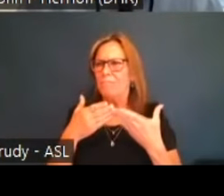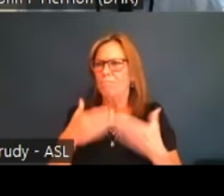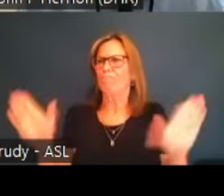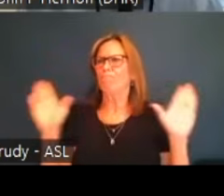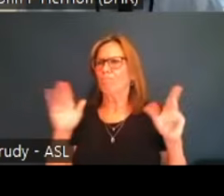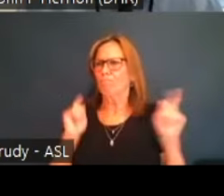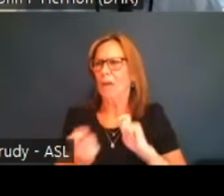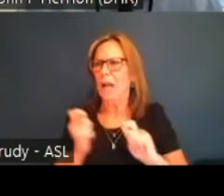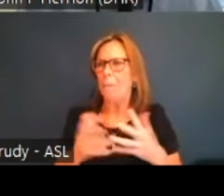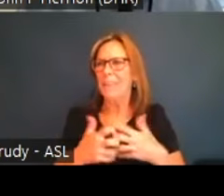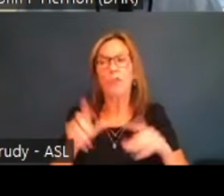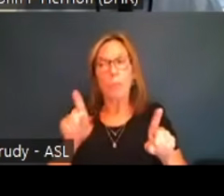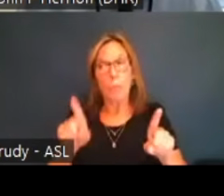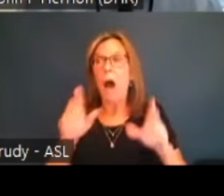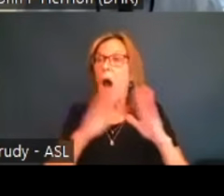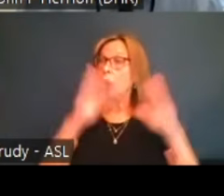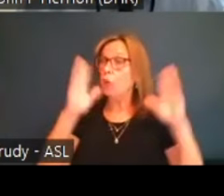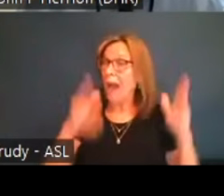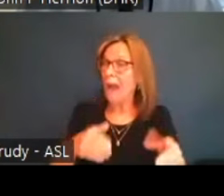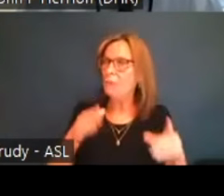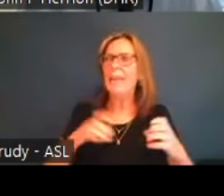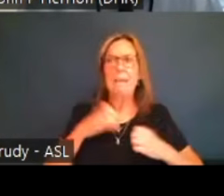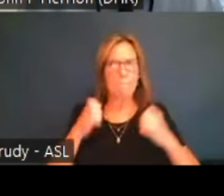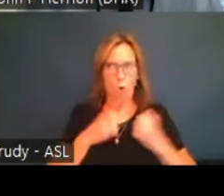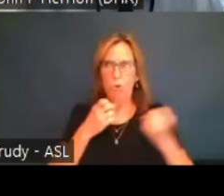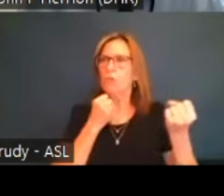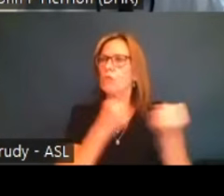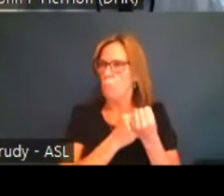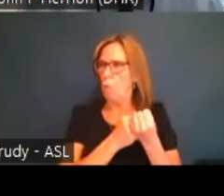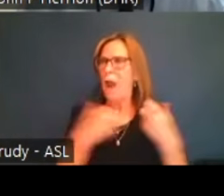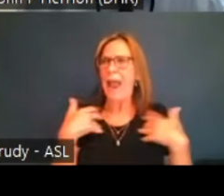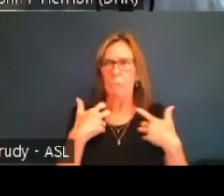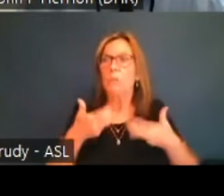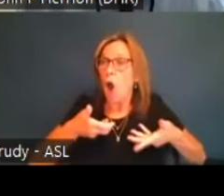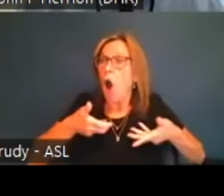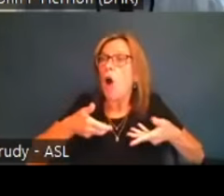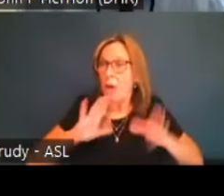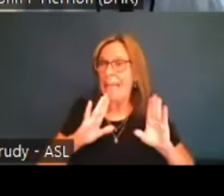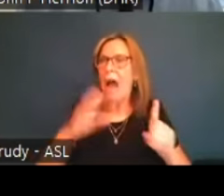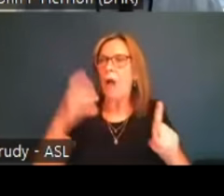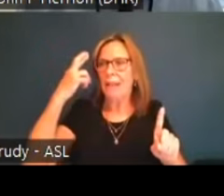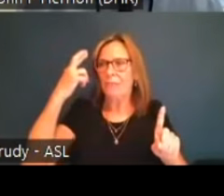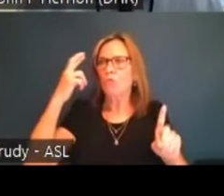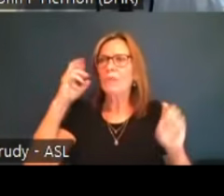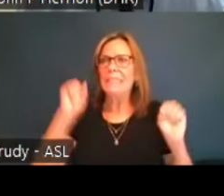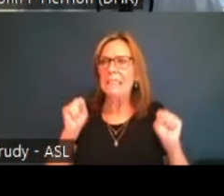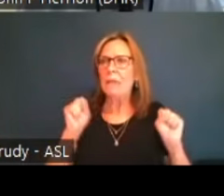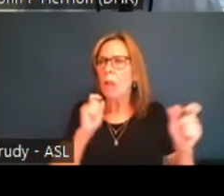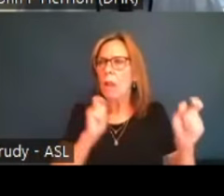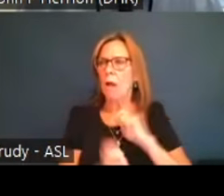with a disability, Somebody who has de pression and is seeing a medical care professional for